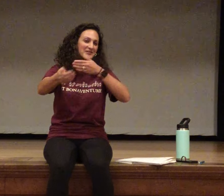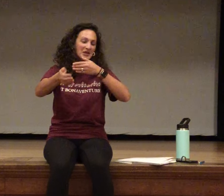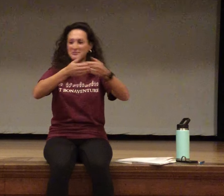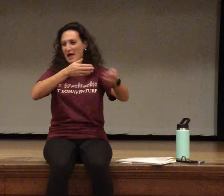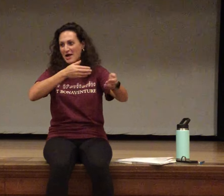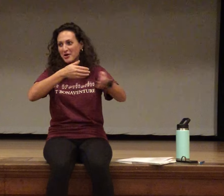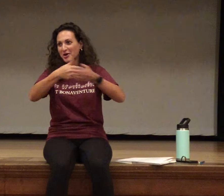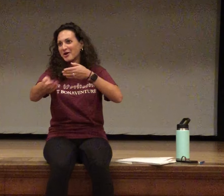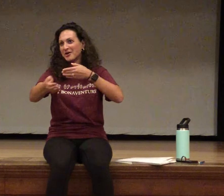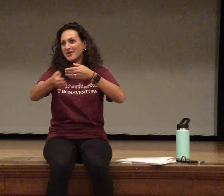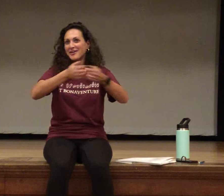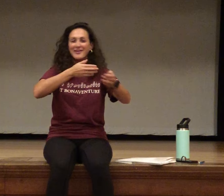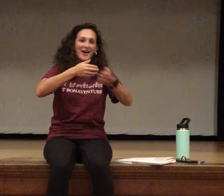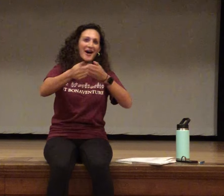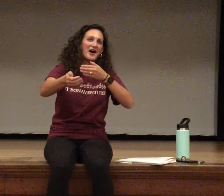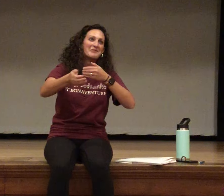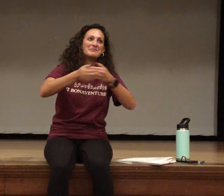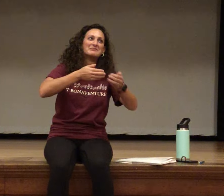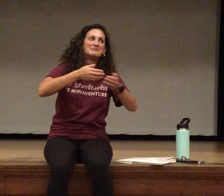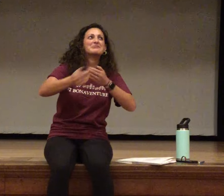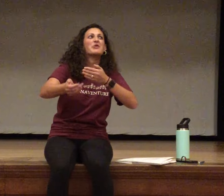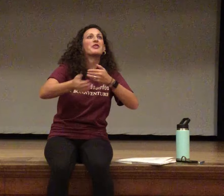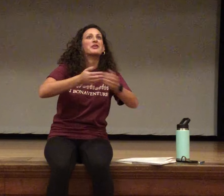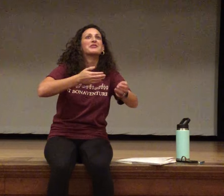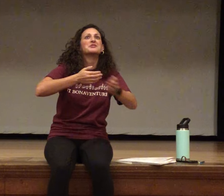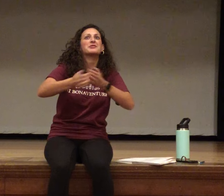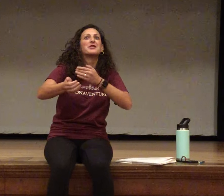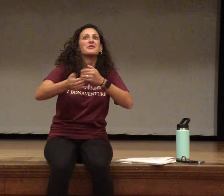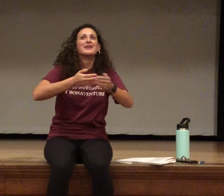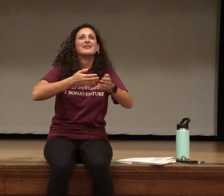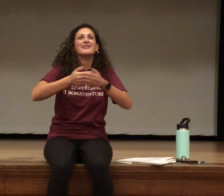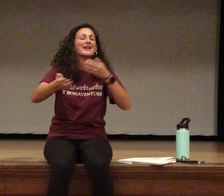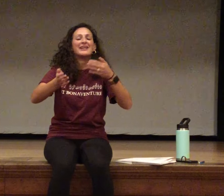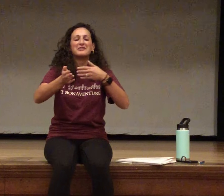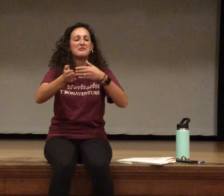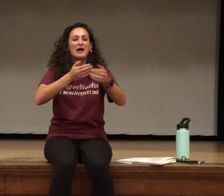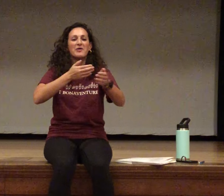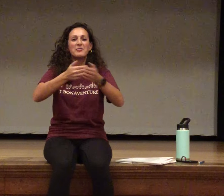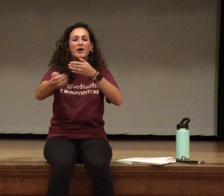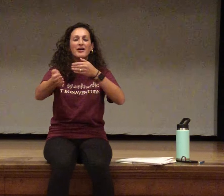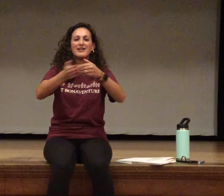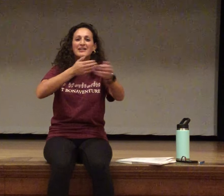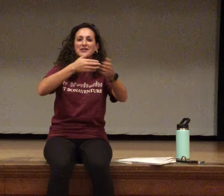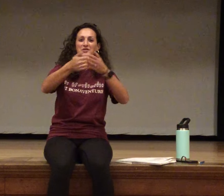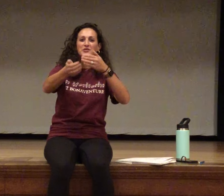doesn't matter um what other English words go with it I can't think of them now but yeah so